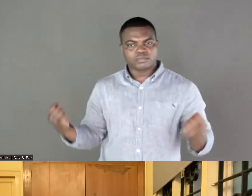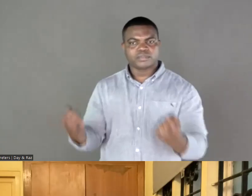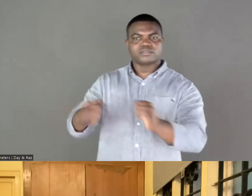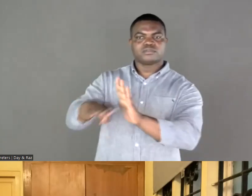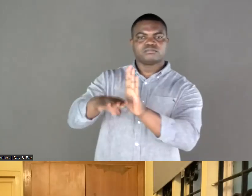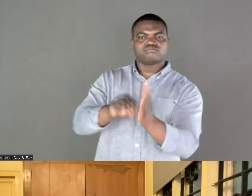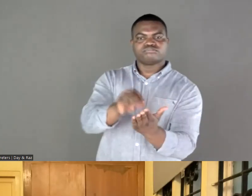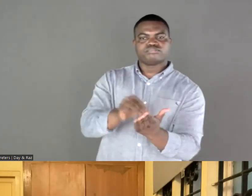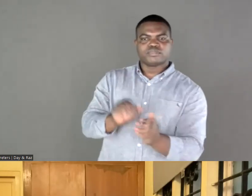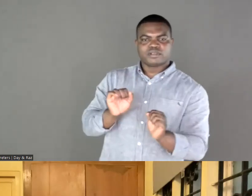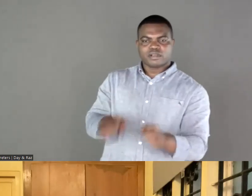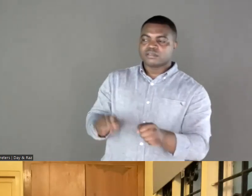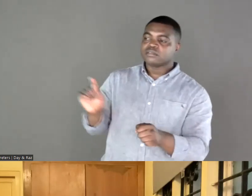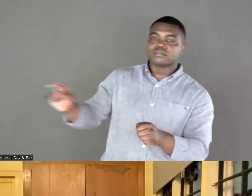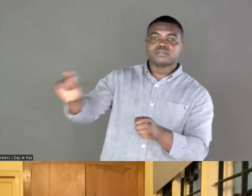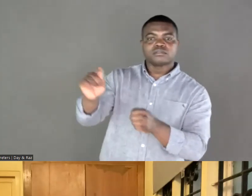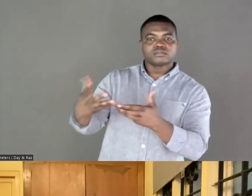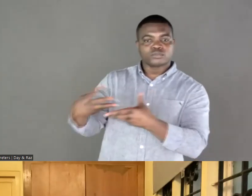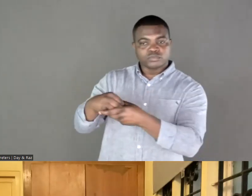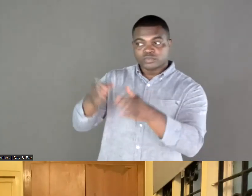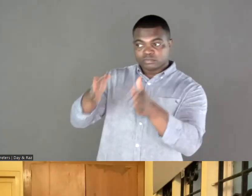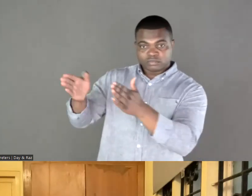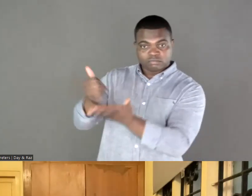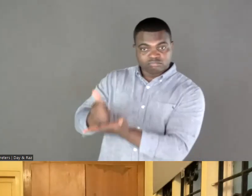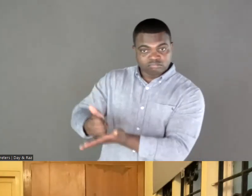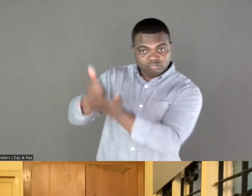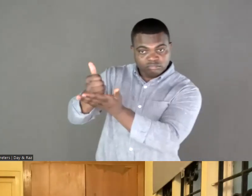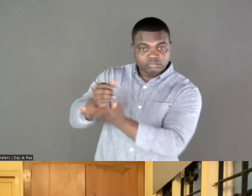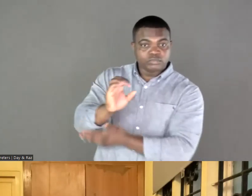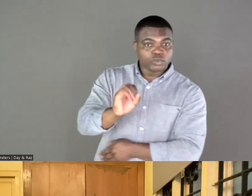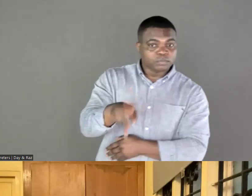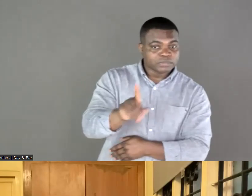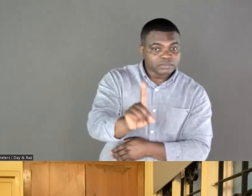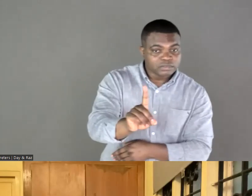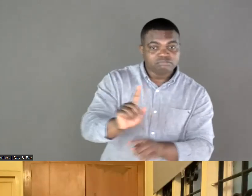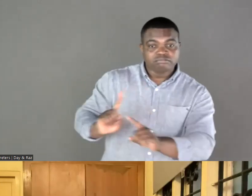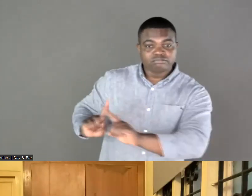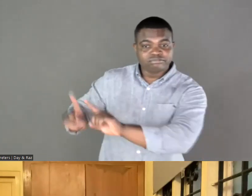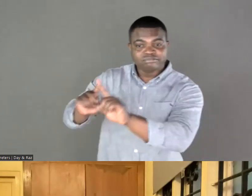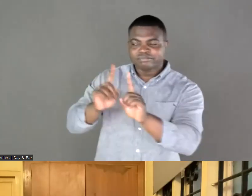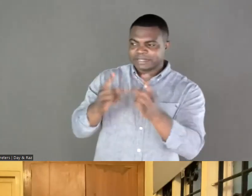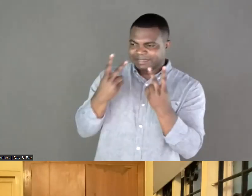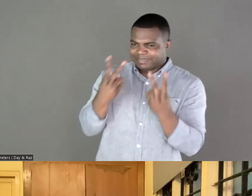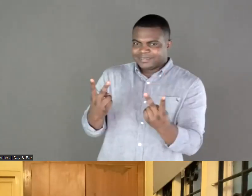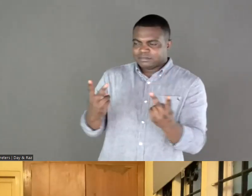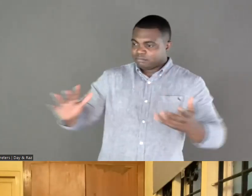how we can take forward the work that they're doing at the national and regional levels. So